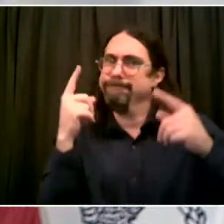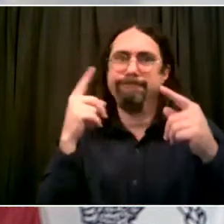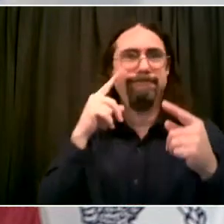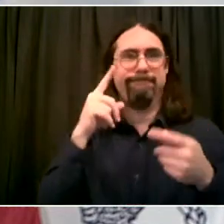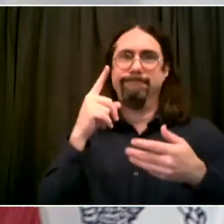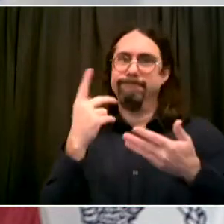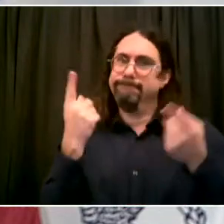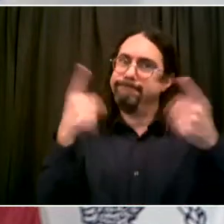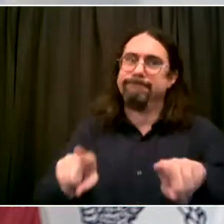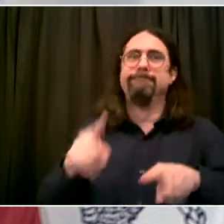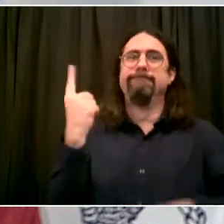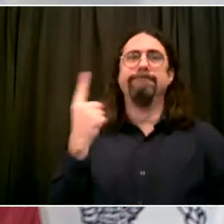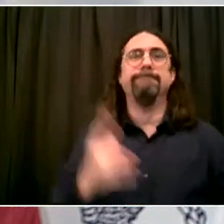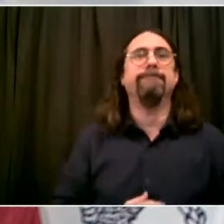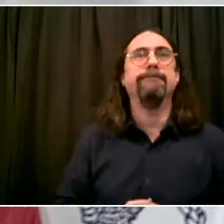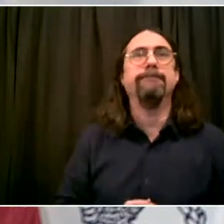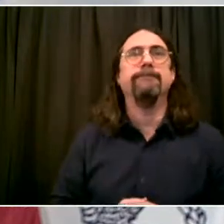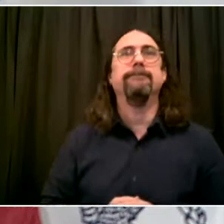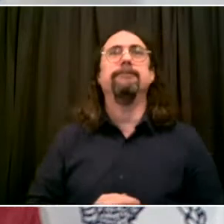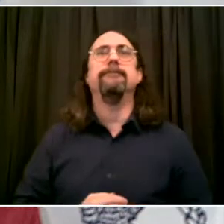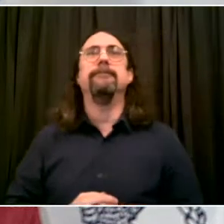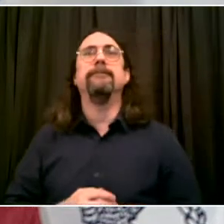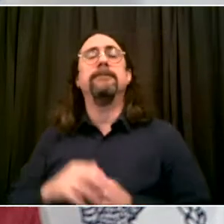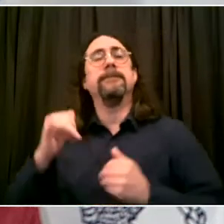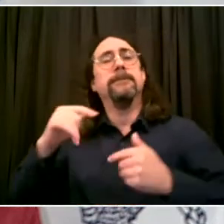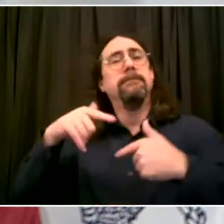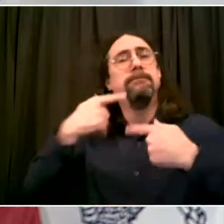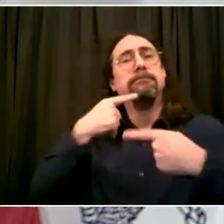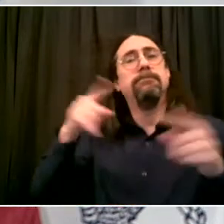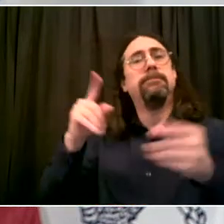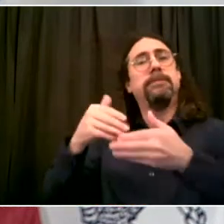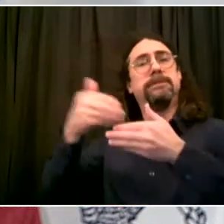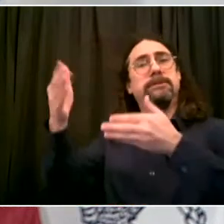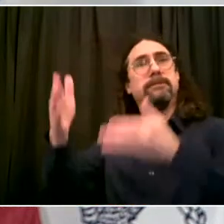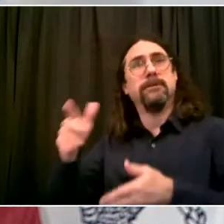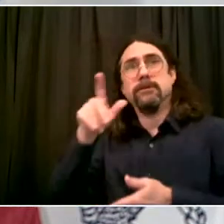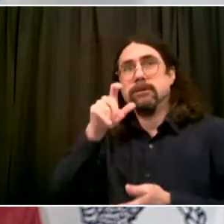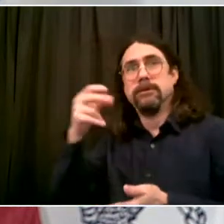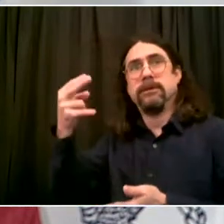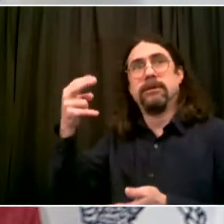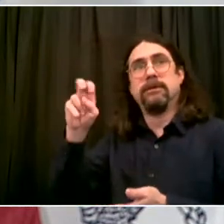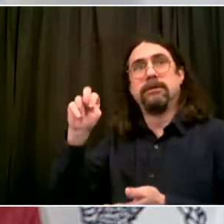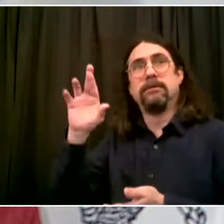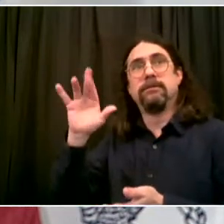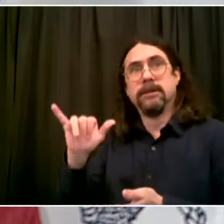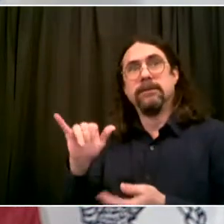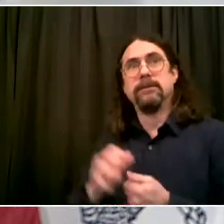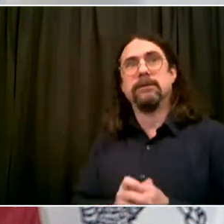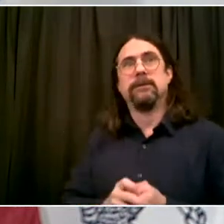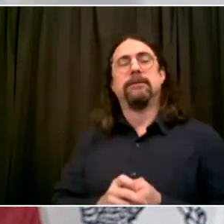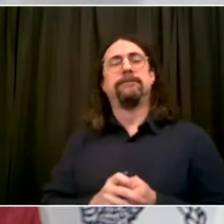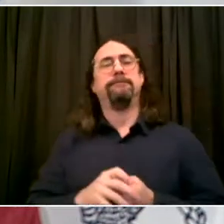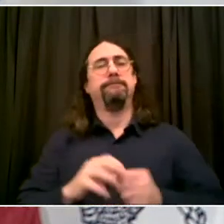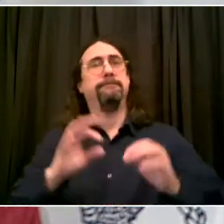STARTING MY SCHOOL MY DAY WITH SCHOOL STARTING IT CANNOT T GE